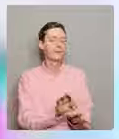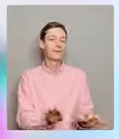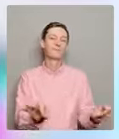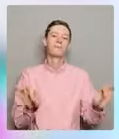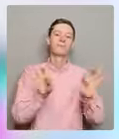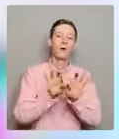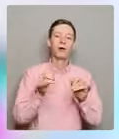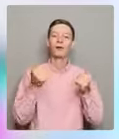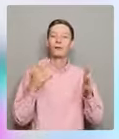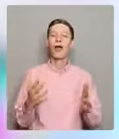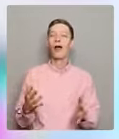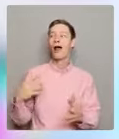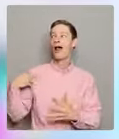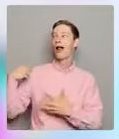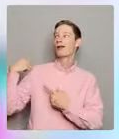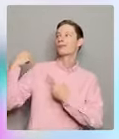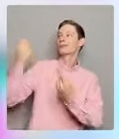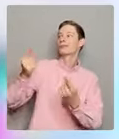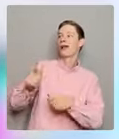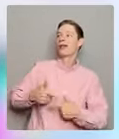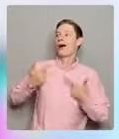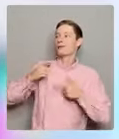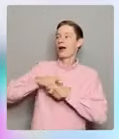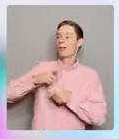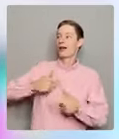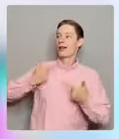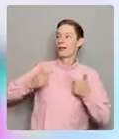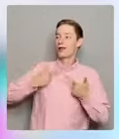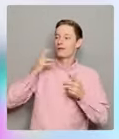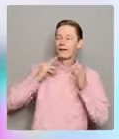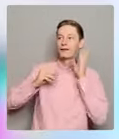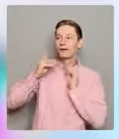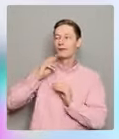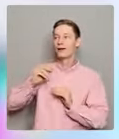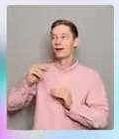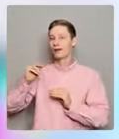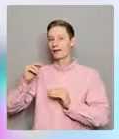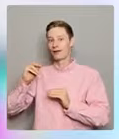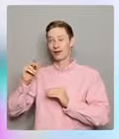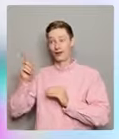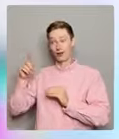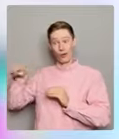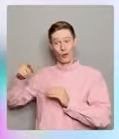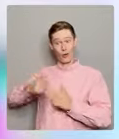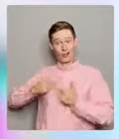Because players come to your game with a lifetime of lived experiences and some of them may wanna bring